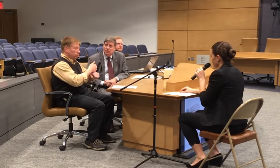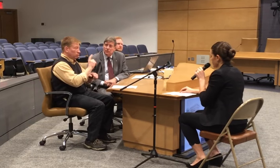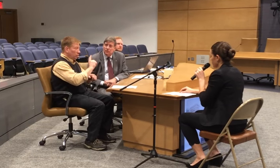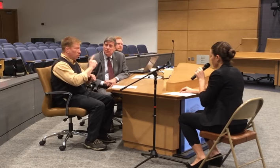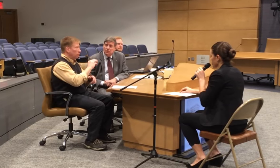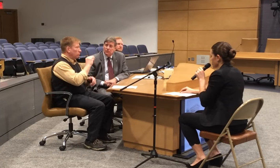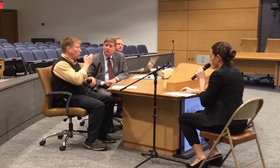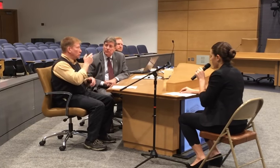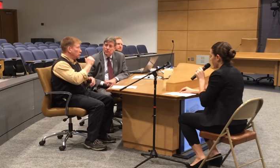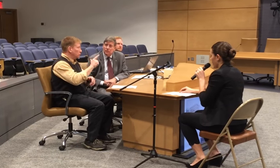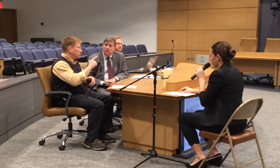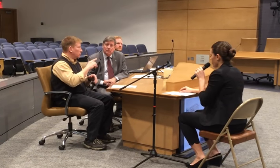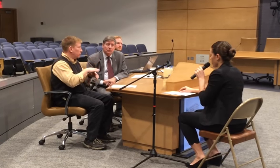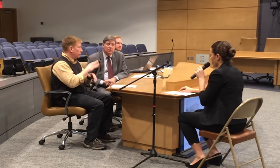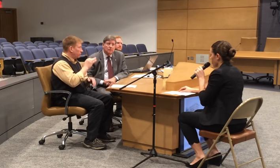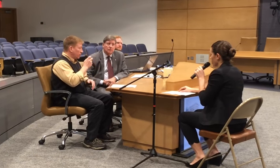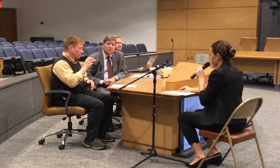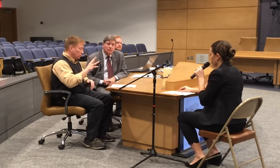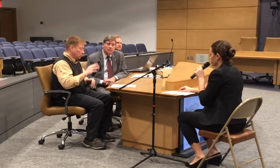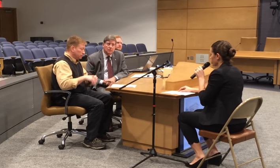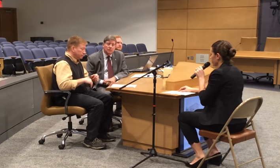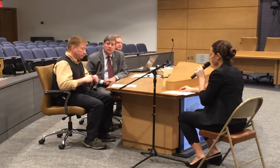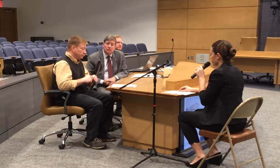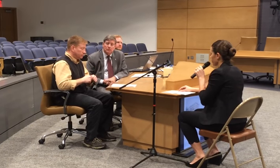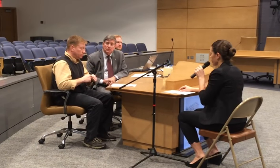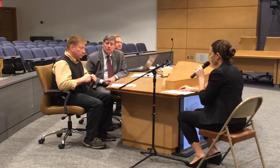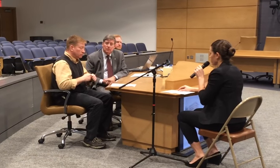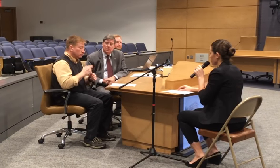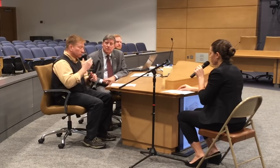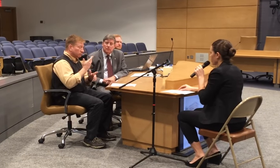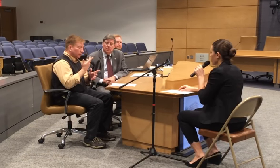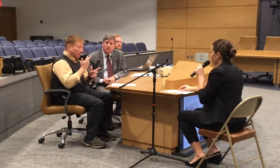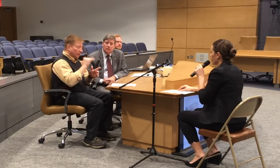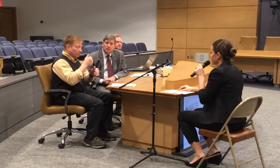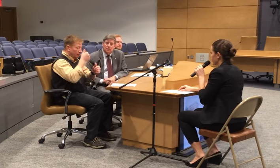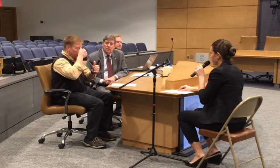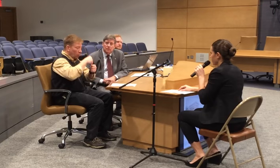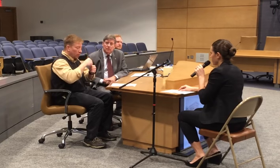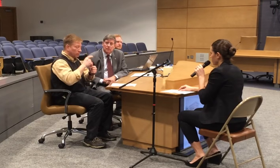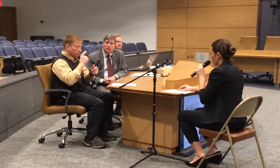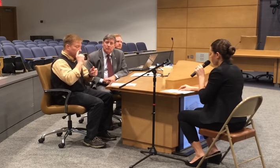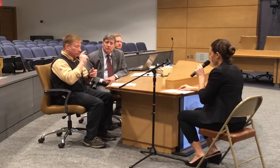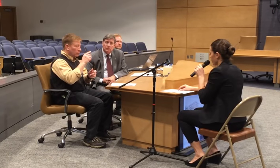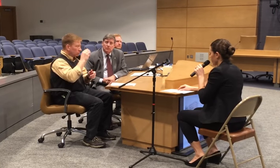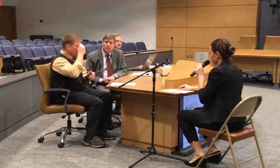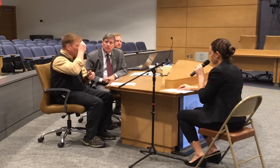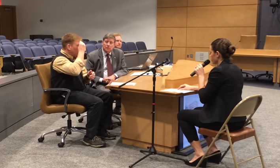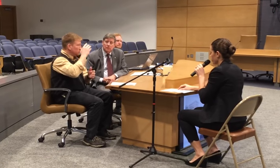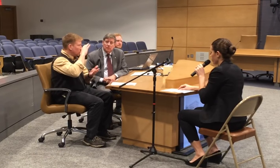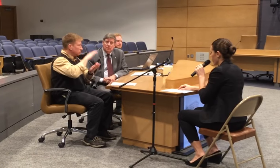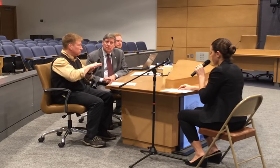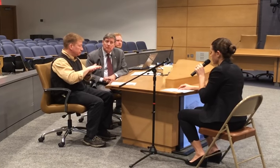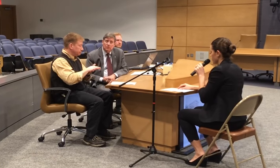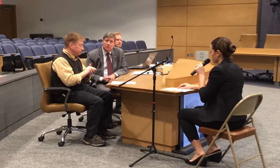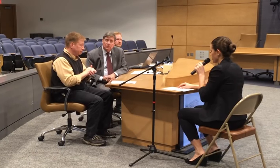The building, located on the corner of Marshall and Fairview, was given as a memorial to Margaret’s